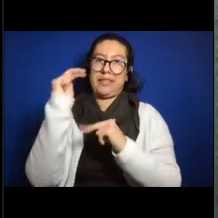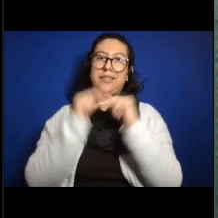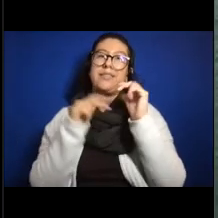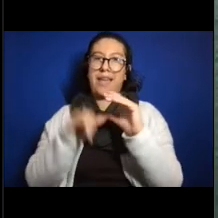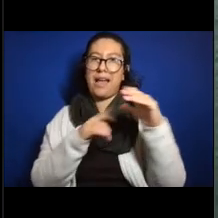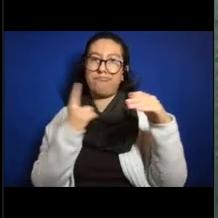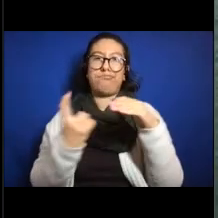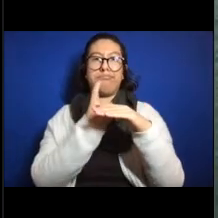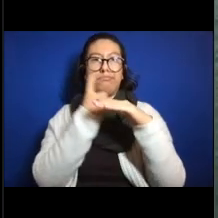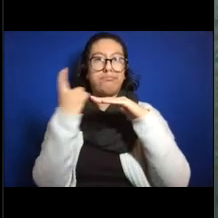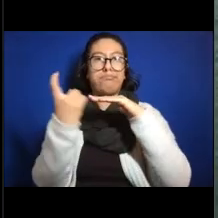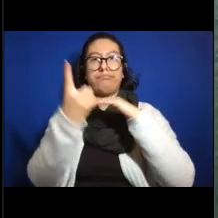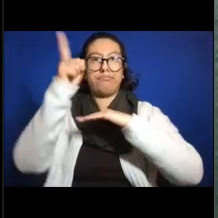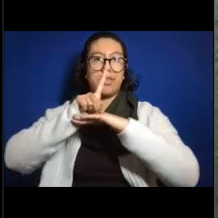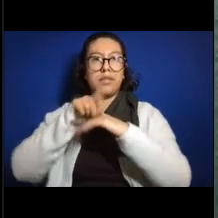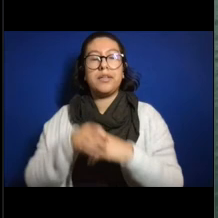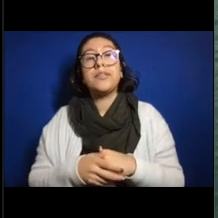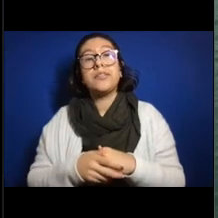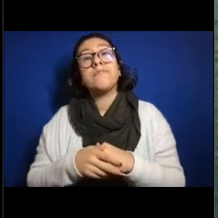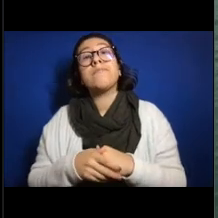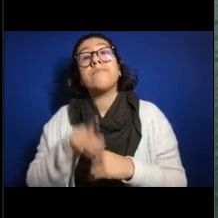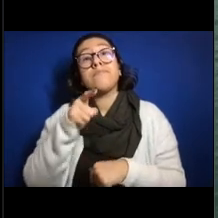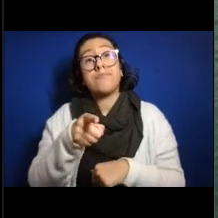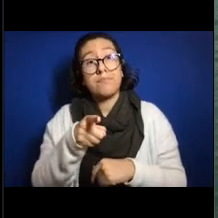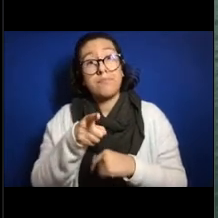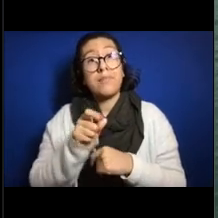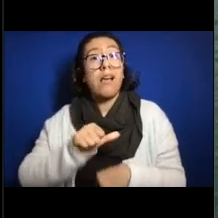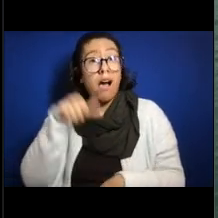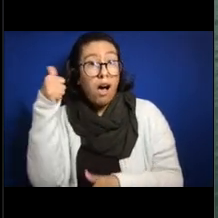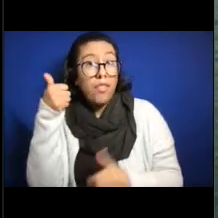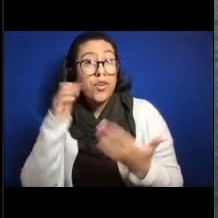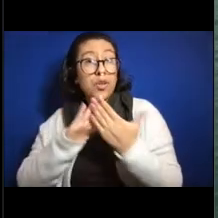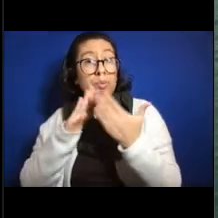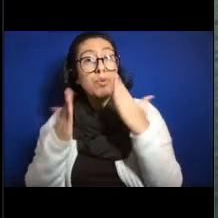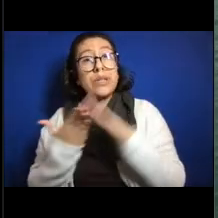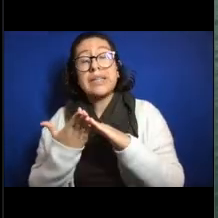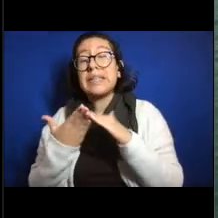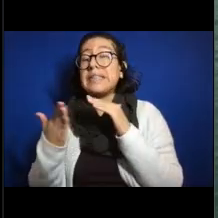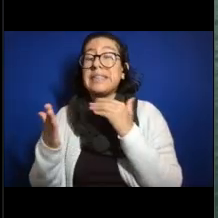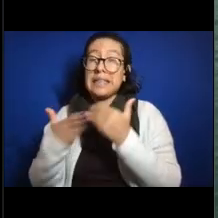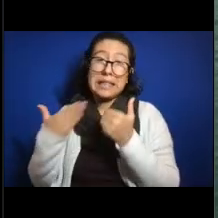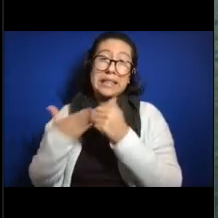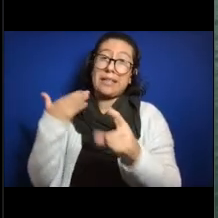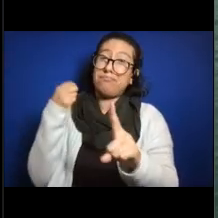And then if we talk about other communities that are just vulnerable because they're so close to the shore,